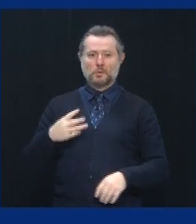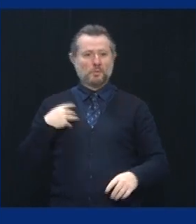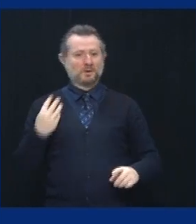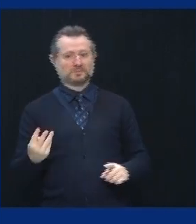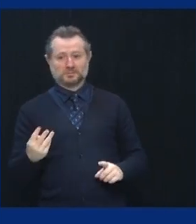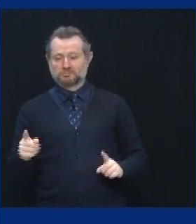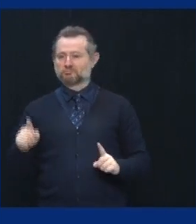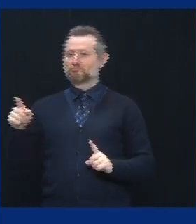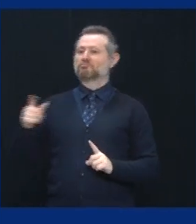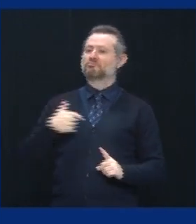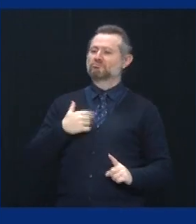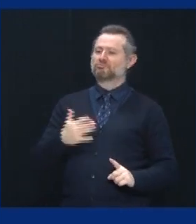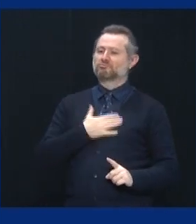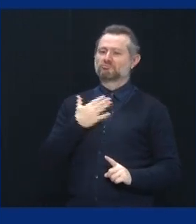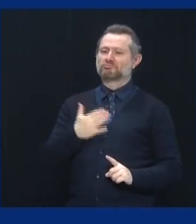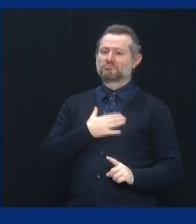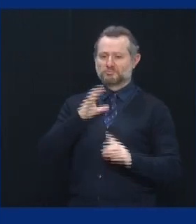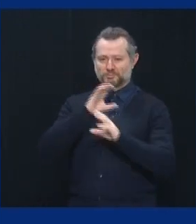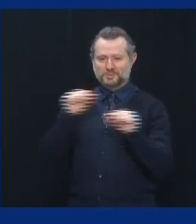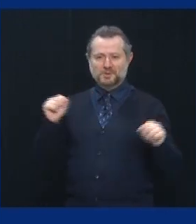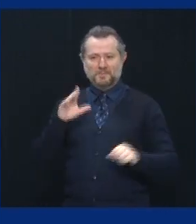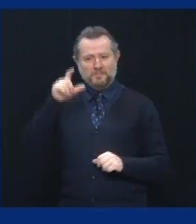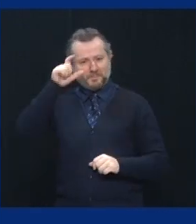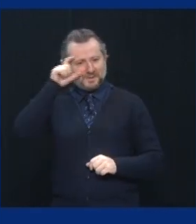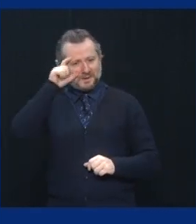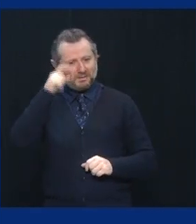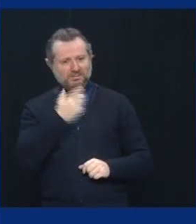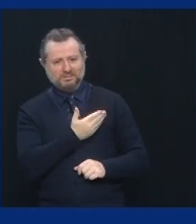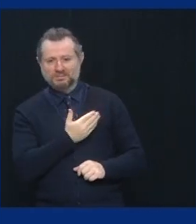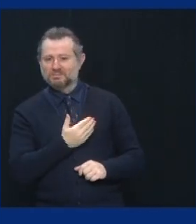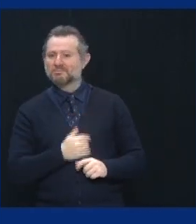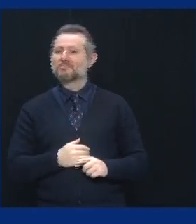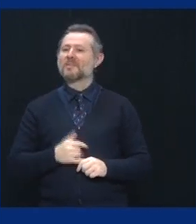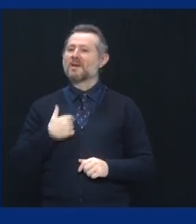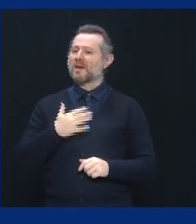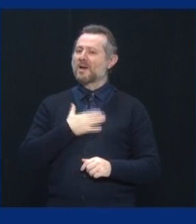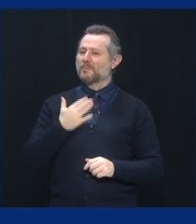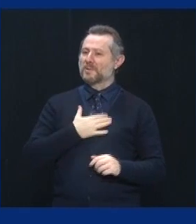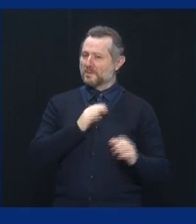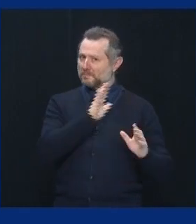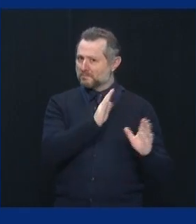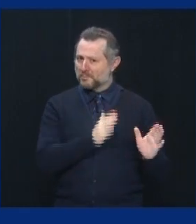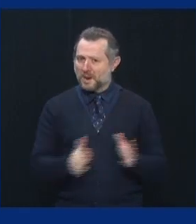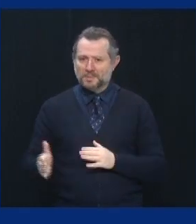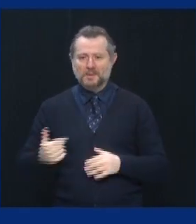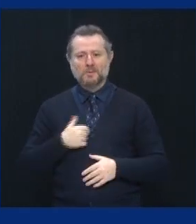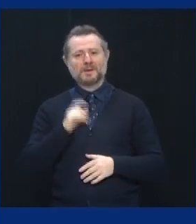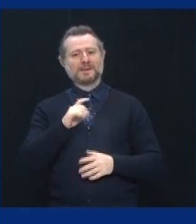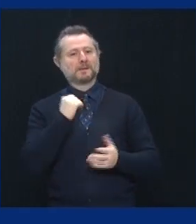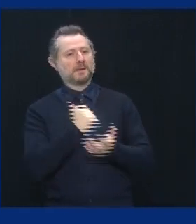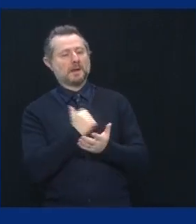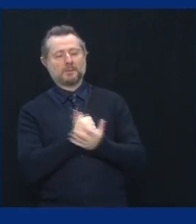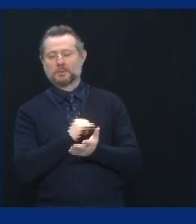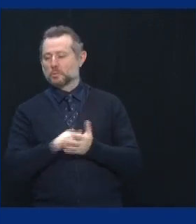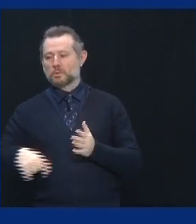NEW YORK, WE'RE FIGHTERS. AND WE NEED A FIGHT NOW IN WASHINGTON. WE'RE PLEASED PRESIDENT BIDEN IS THERE.